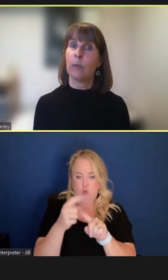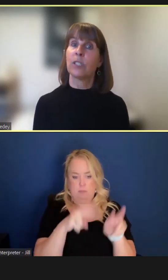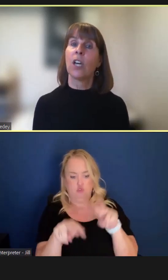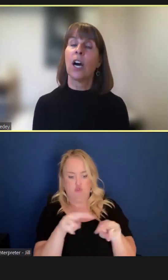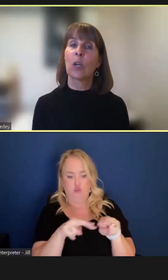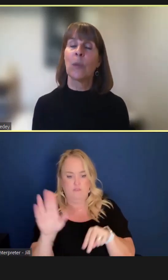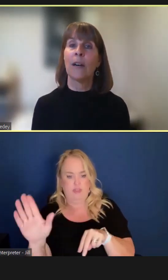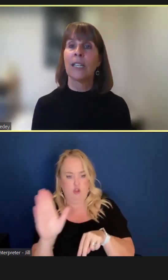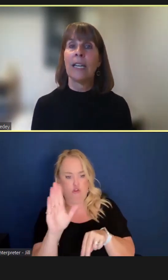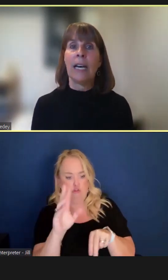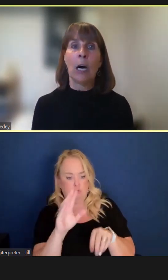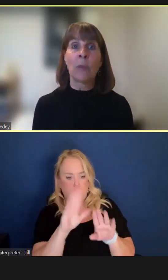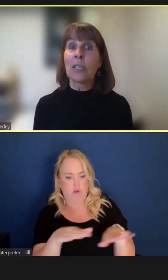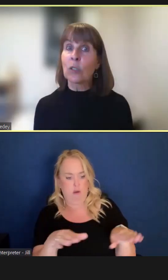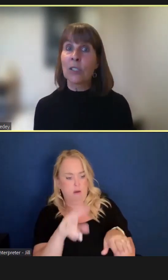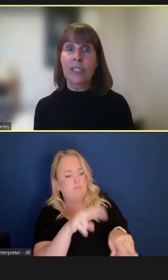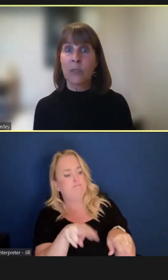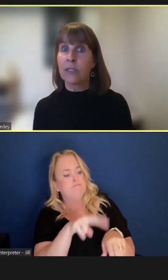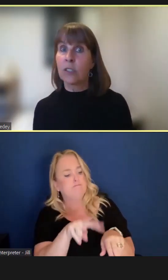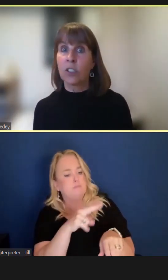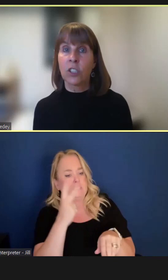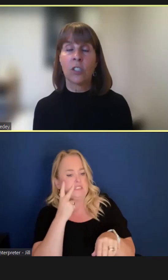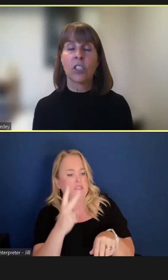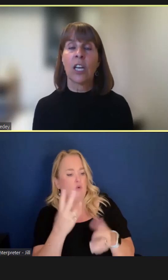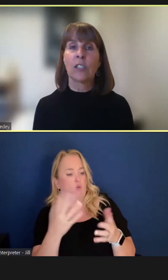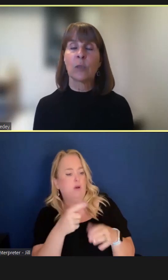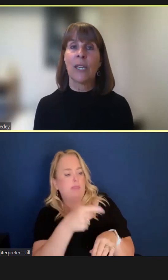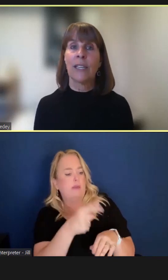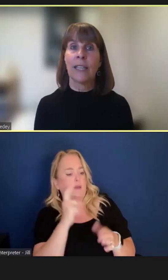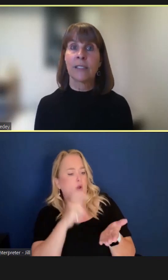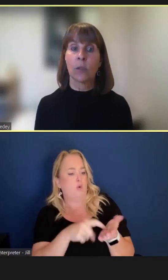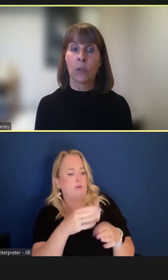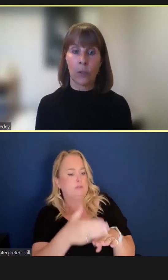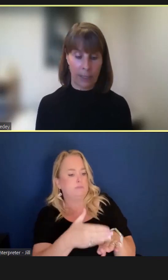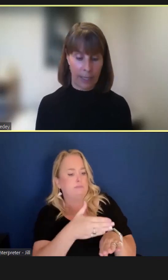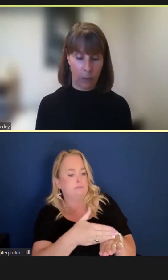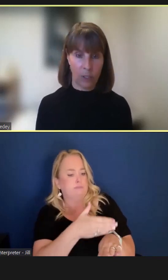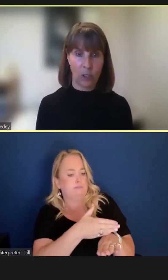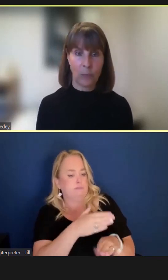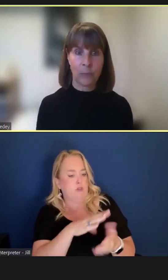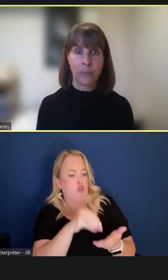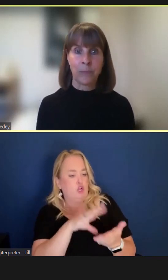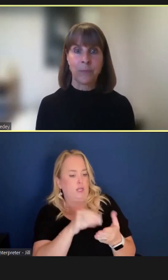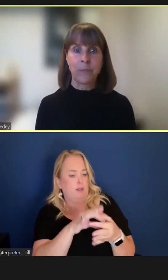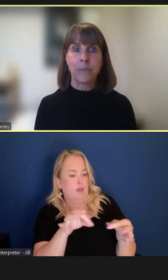talk about um little steps that there their child is making as their learning